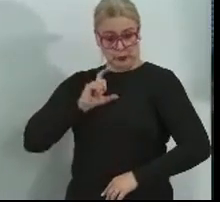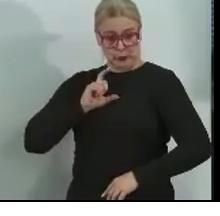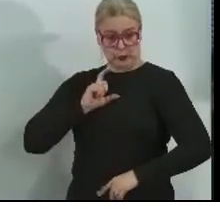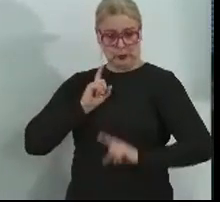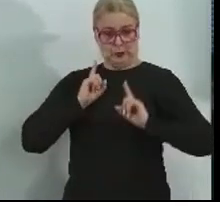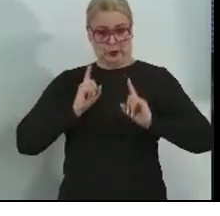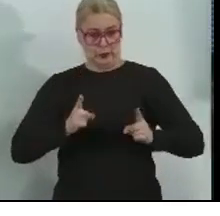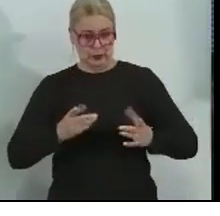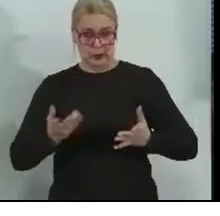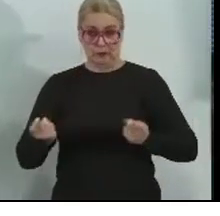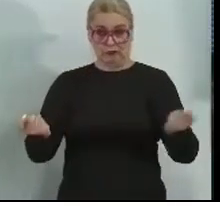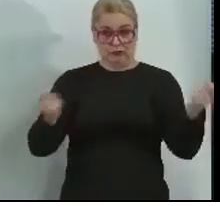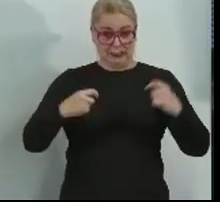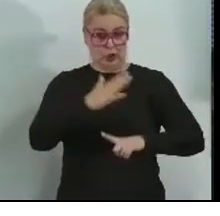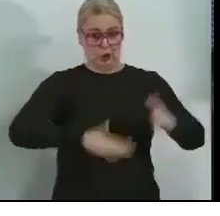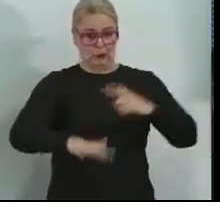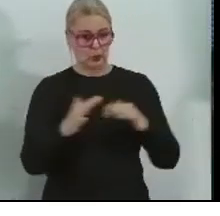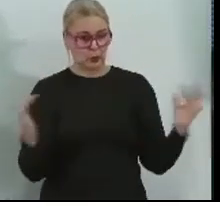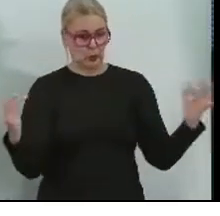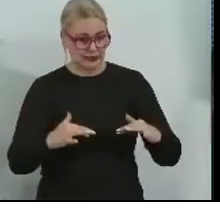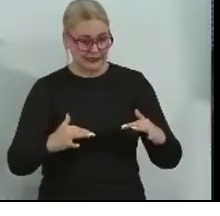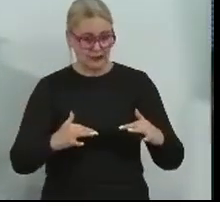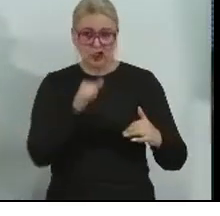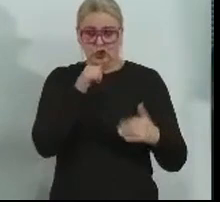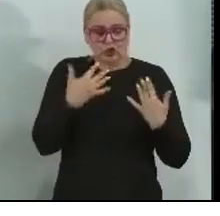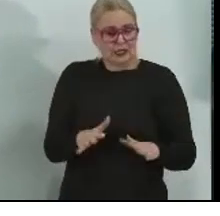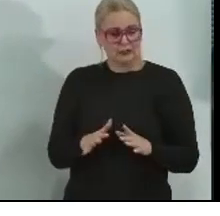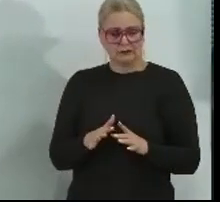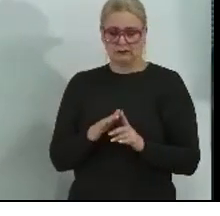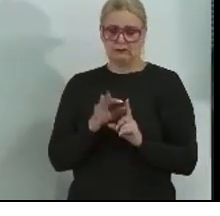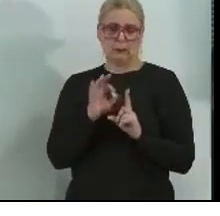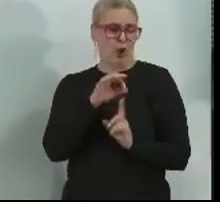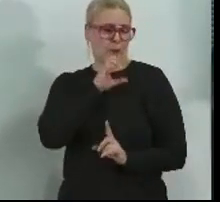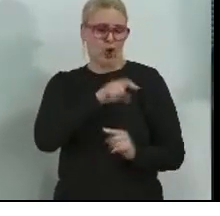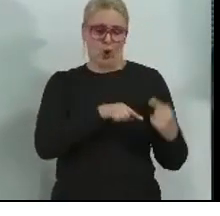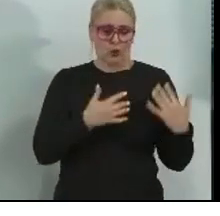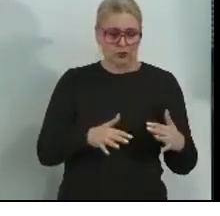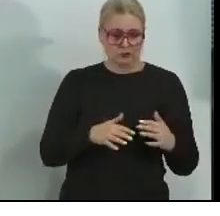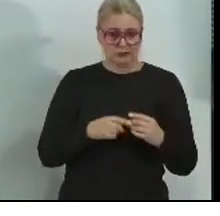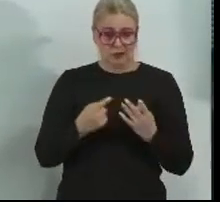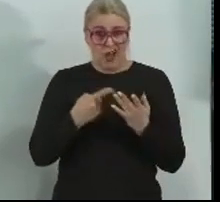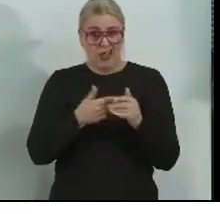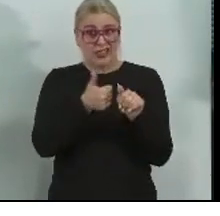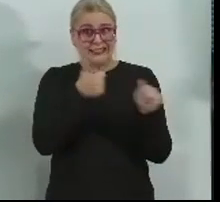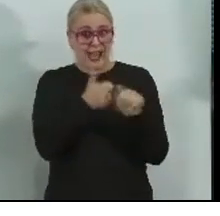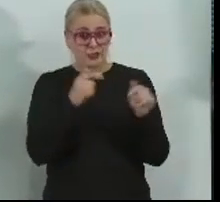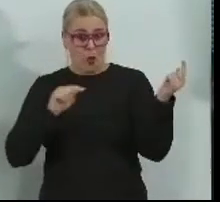we have this moment every four years when Channel 4 shows more coverage of disability.